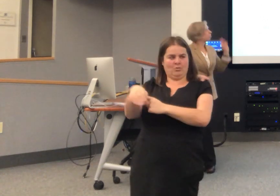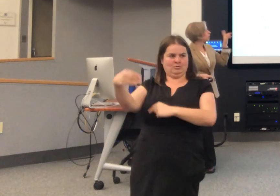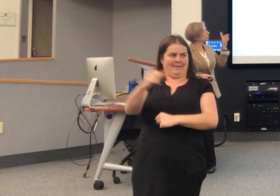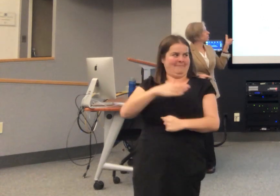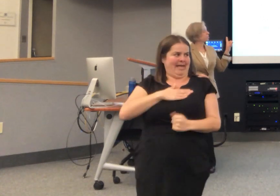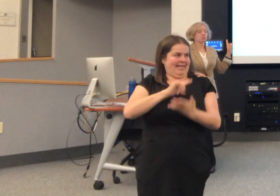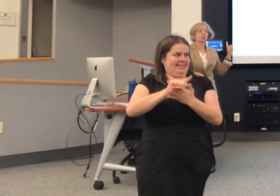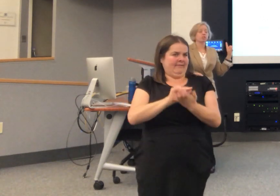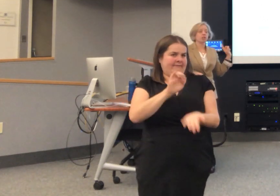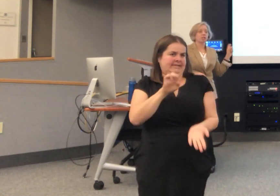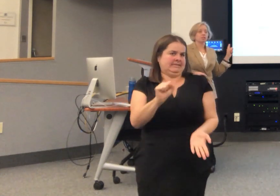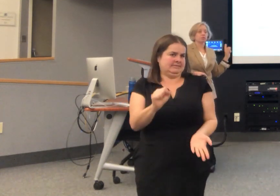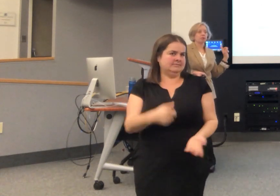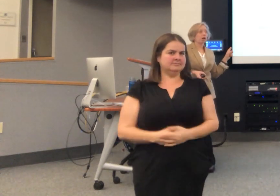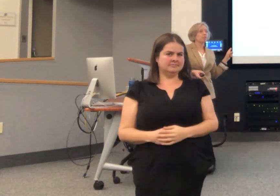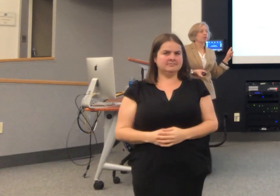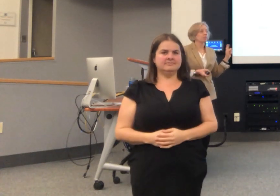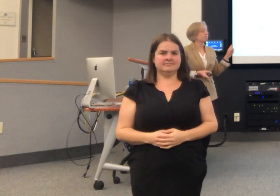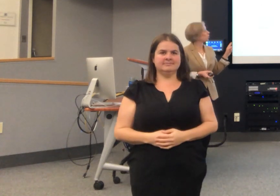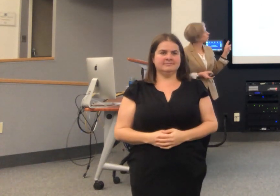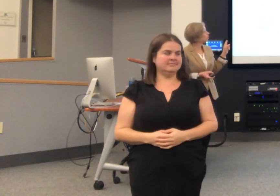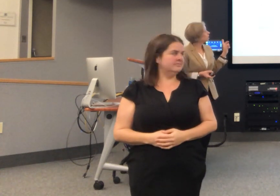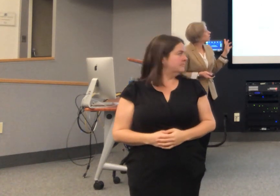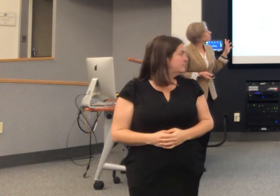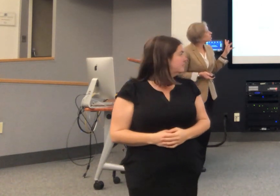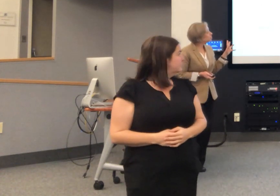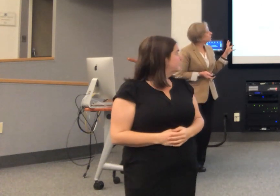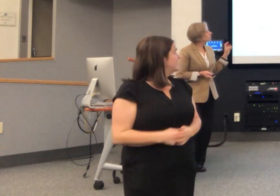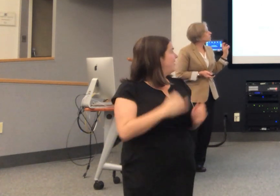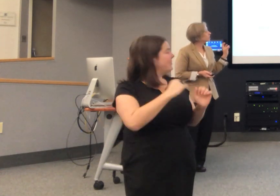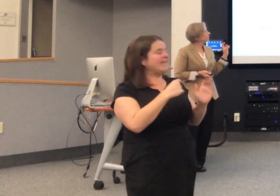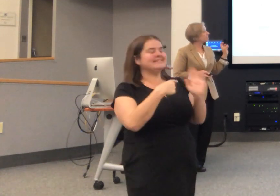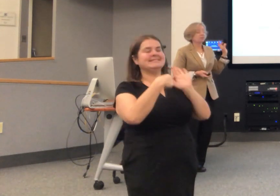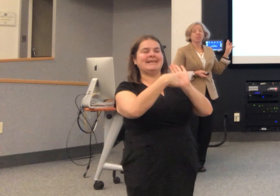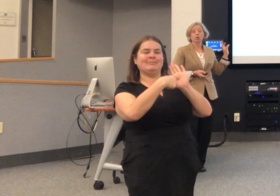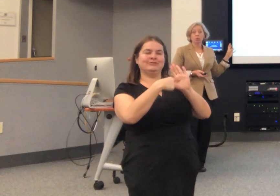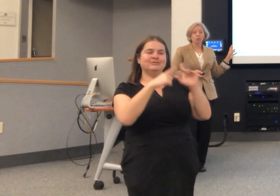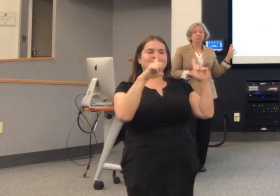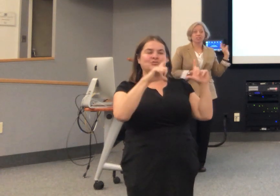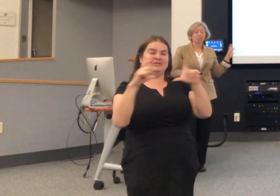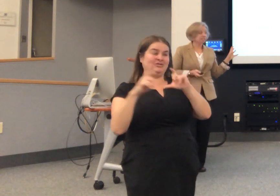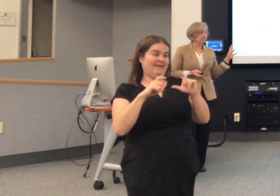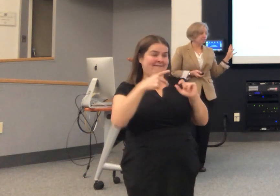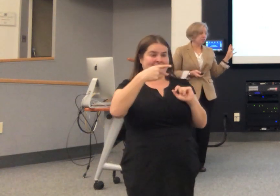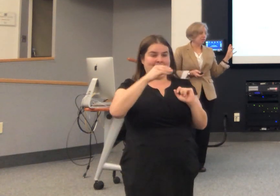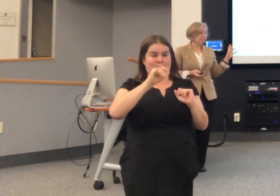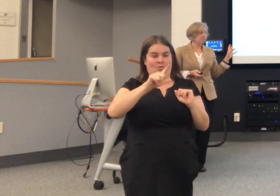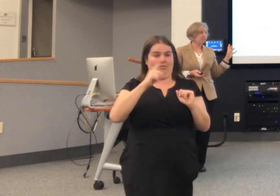I've put up here some of the screenshots from the Copyright Office portal just because it's very old and clunky interface